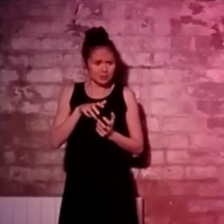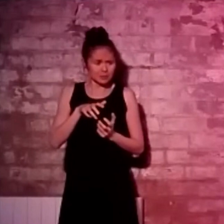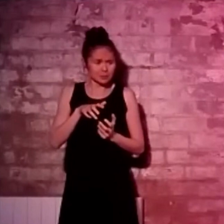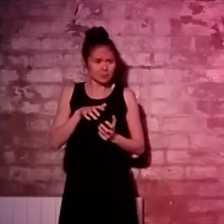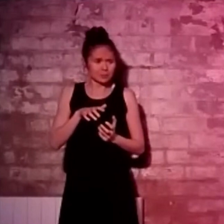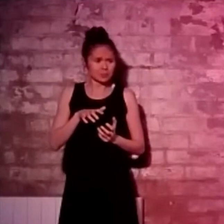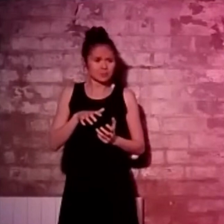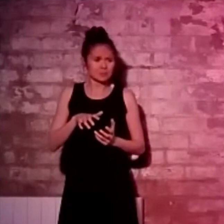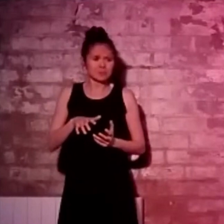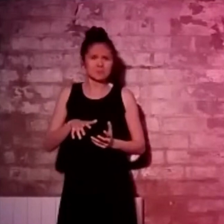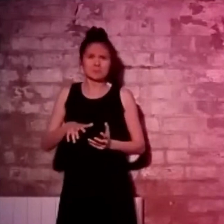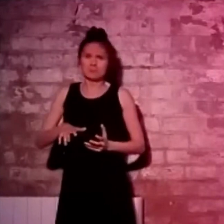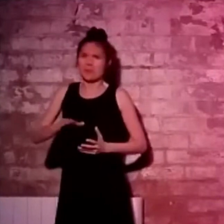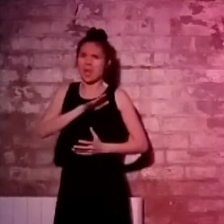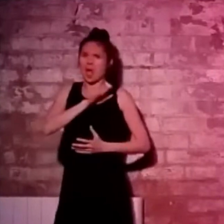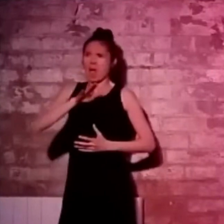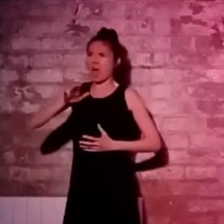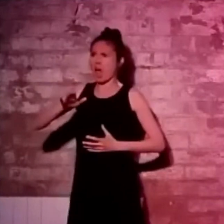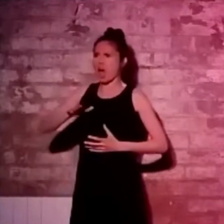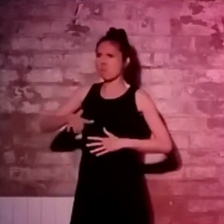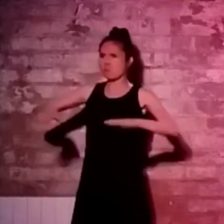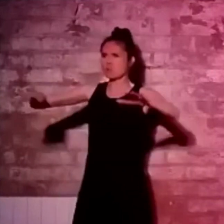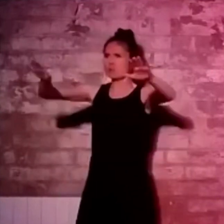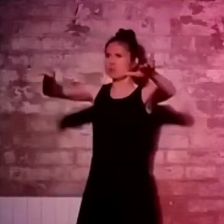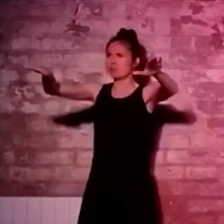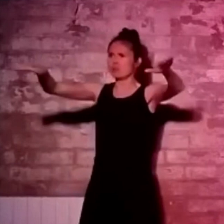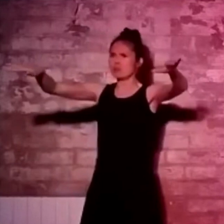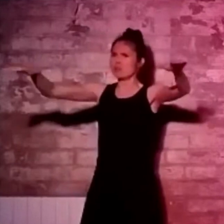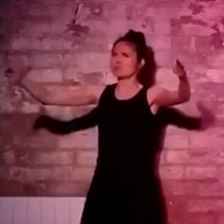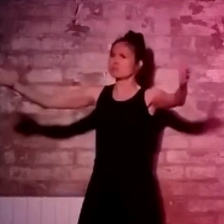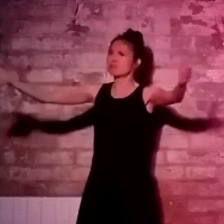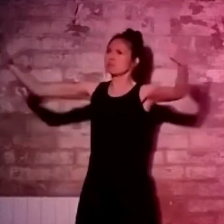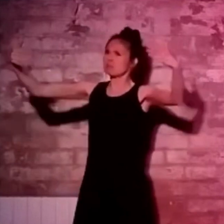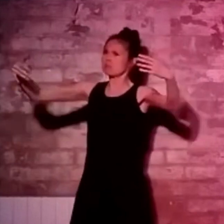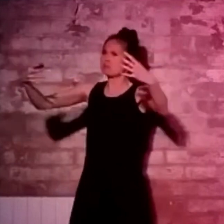Myrmidons! Assemble to me henceforth.